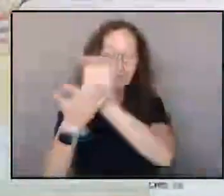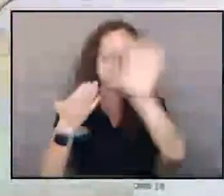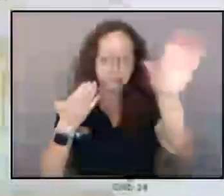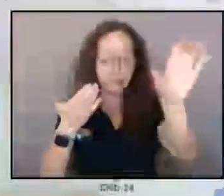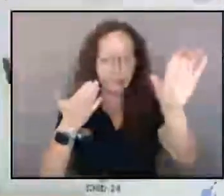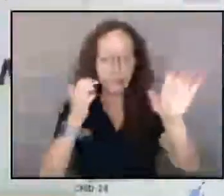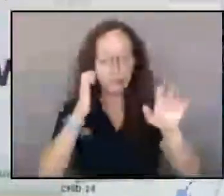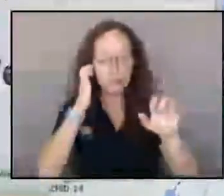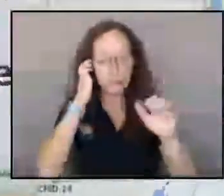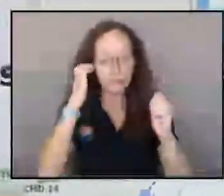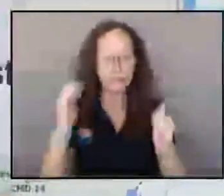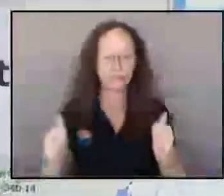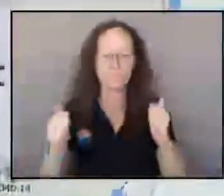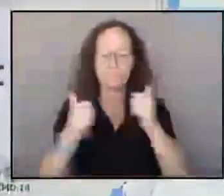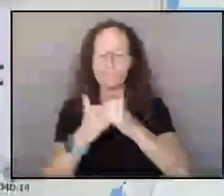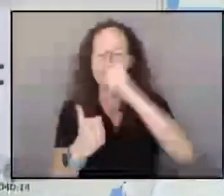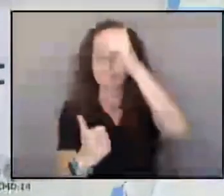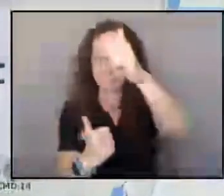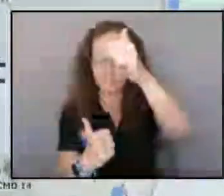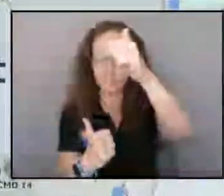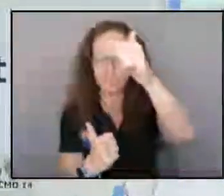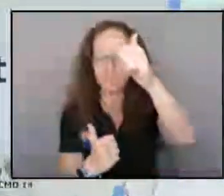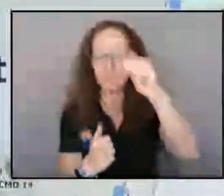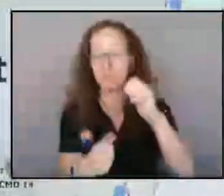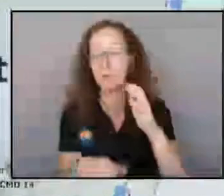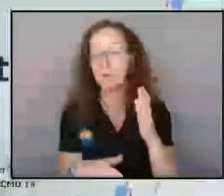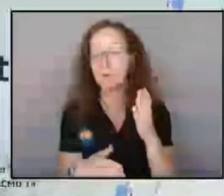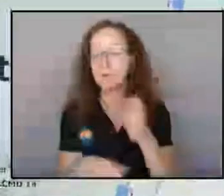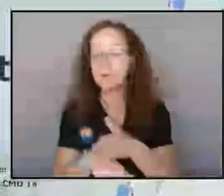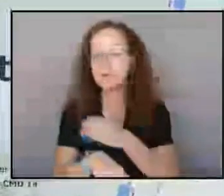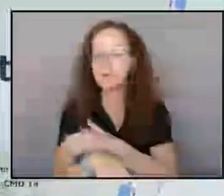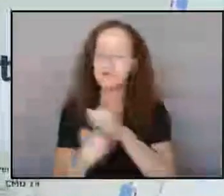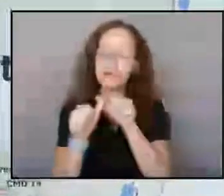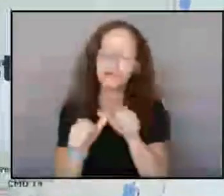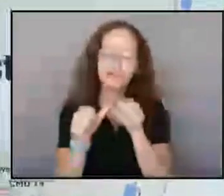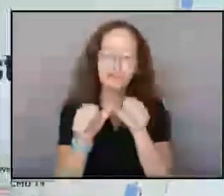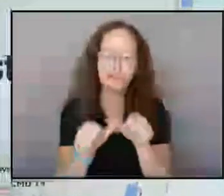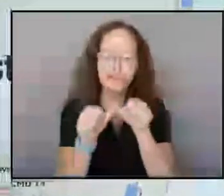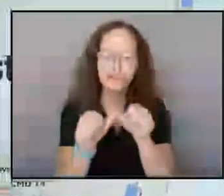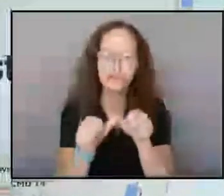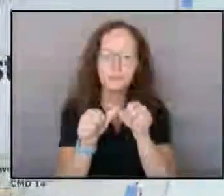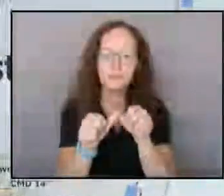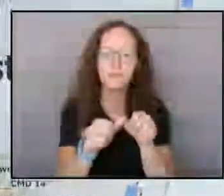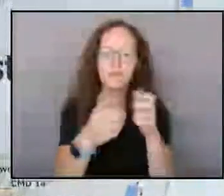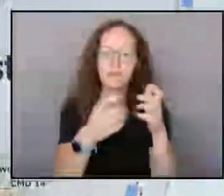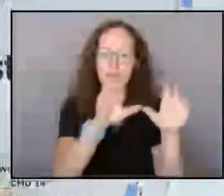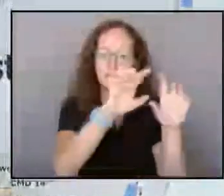PROGRESS IS ONGOING. WE ABOUT GOT THIS -- THE INITIAL DOZER LINE PUSH PUT IN